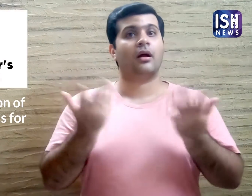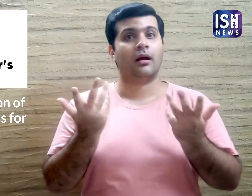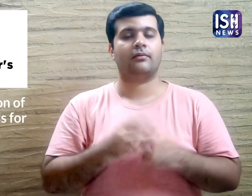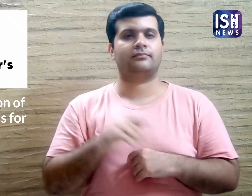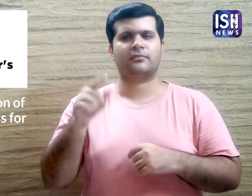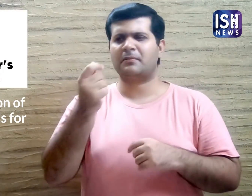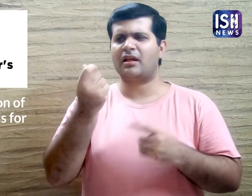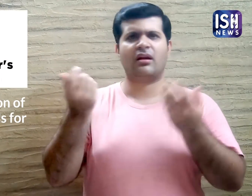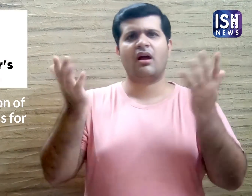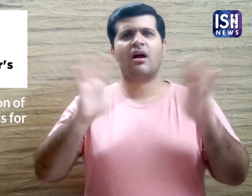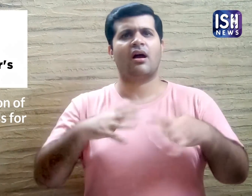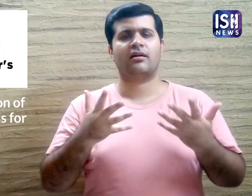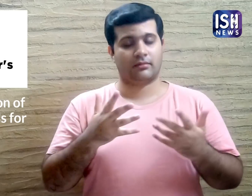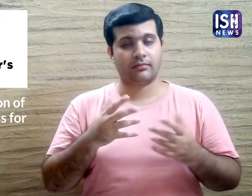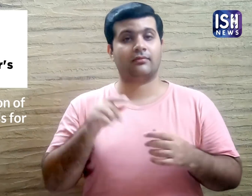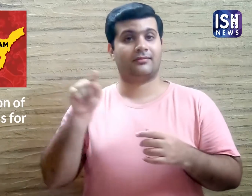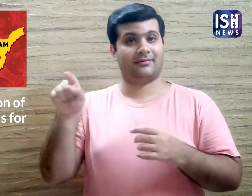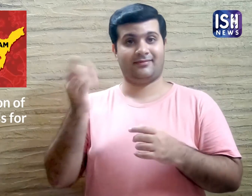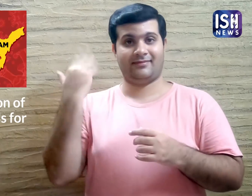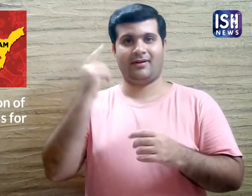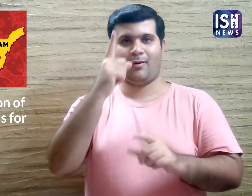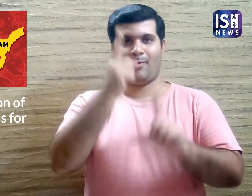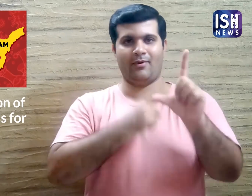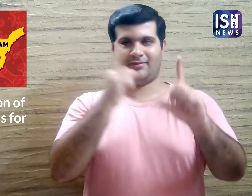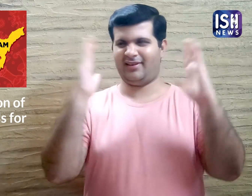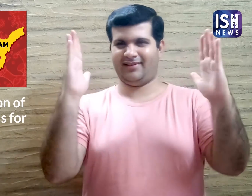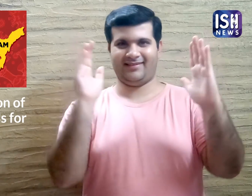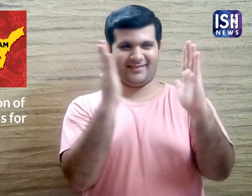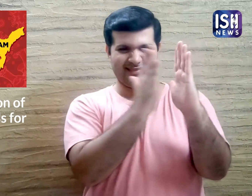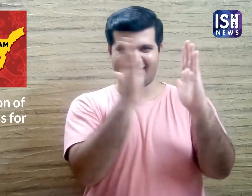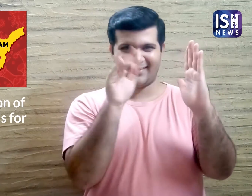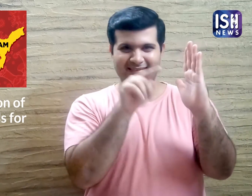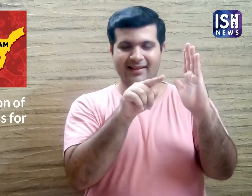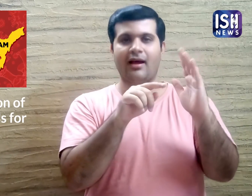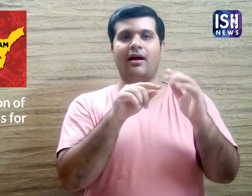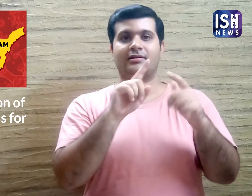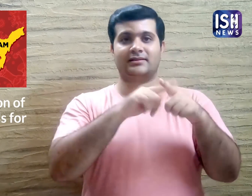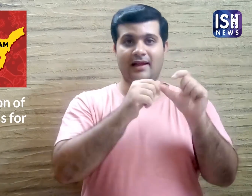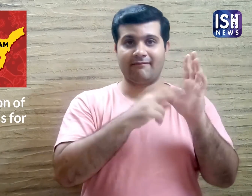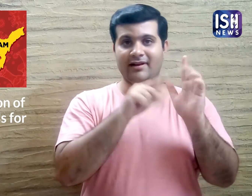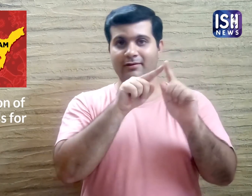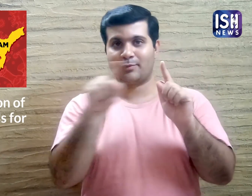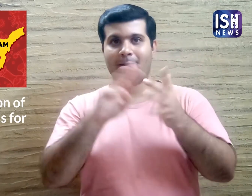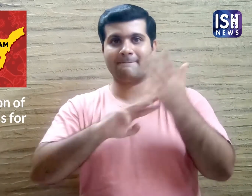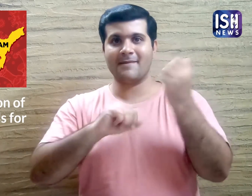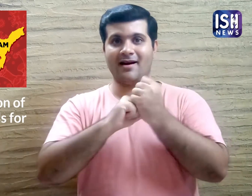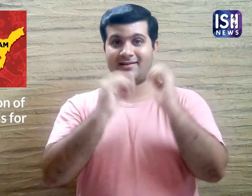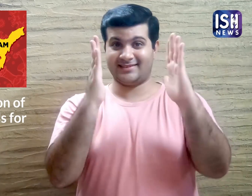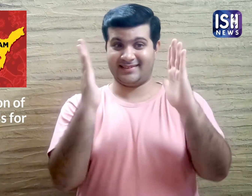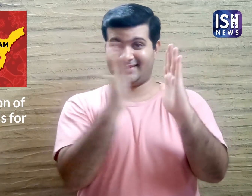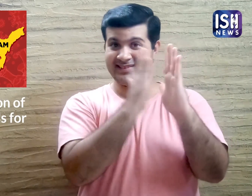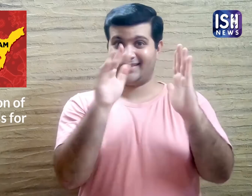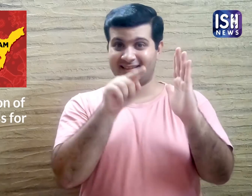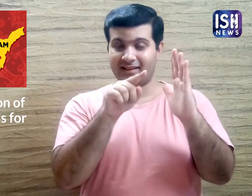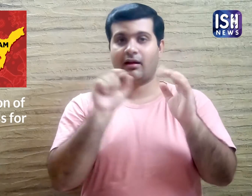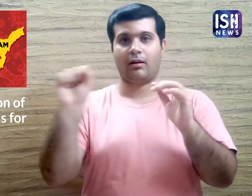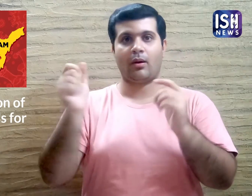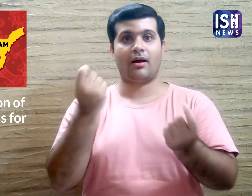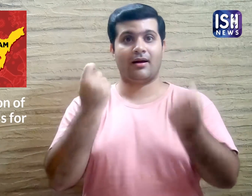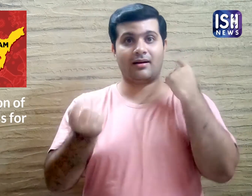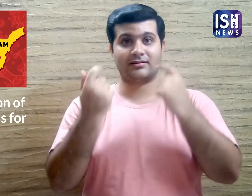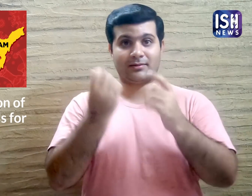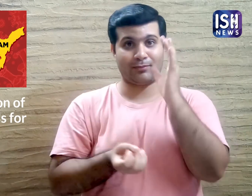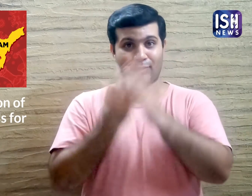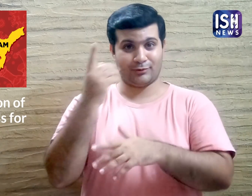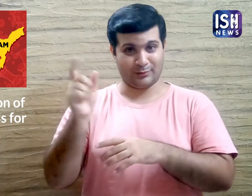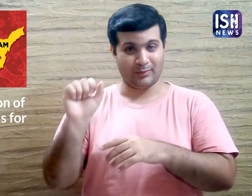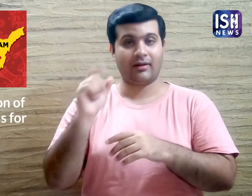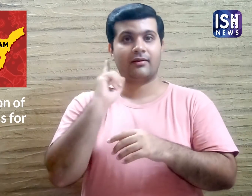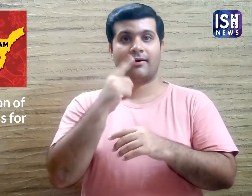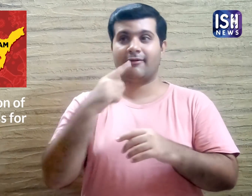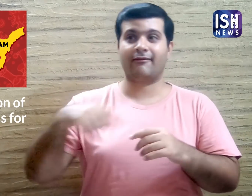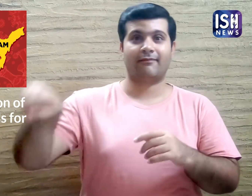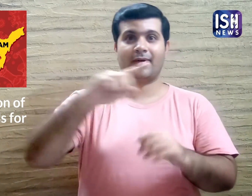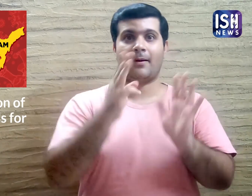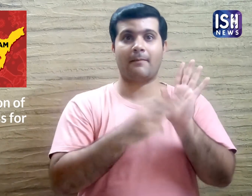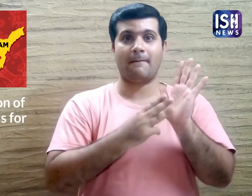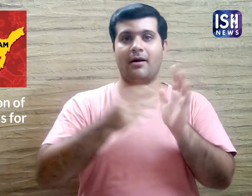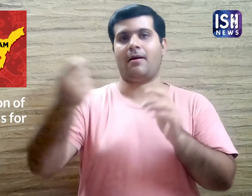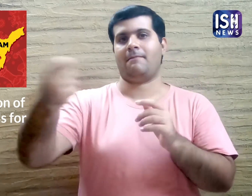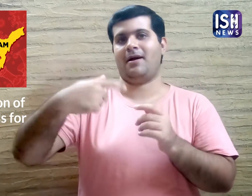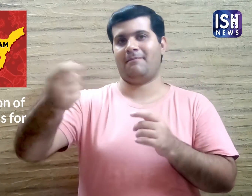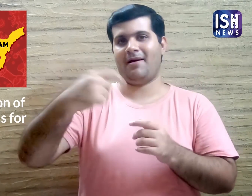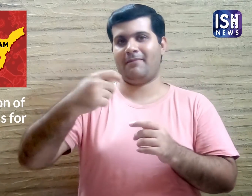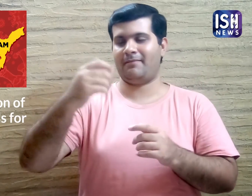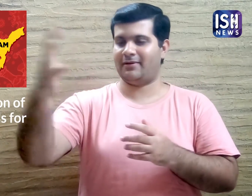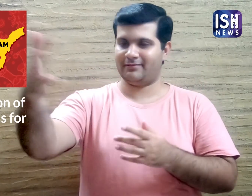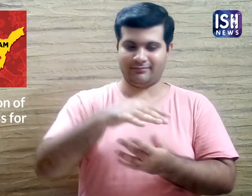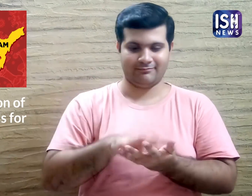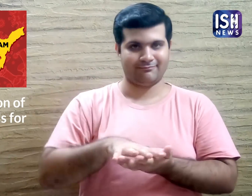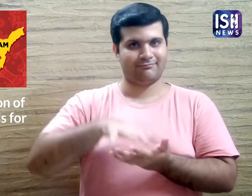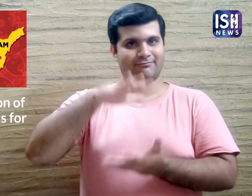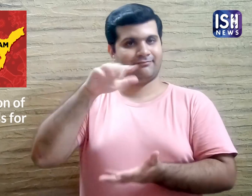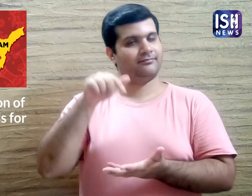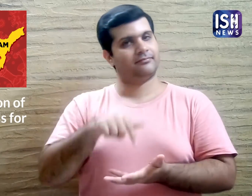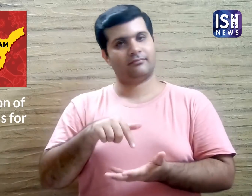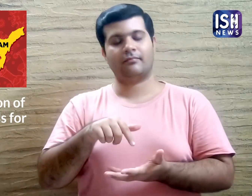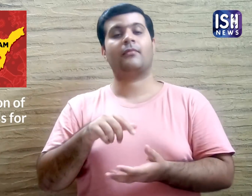This year AAD had collected membership fees from its members for the month of January to March.